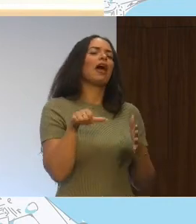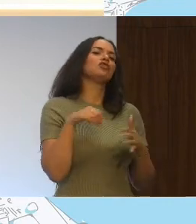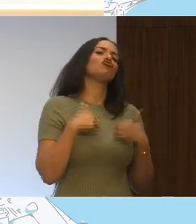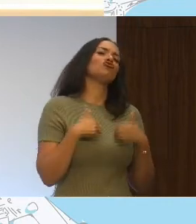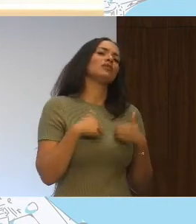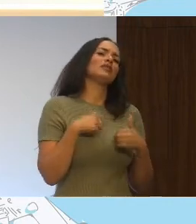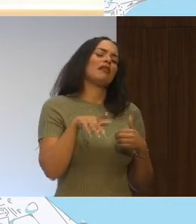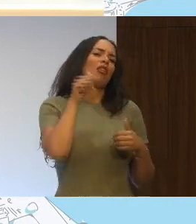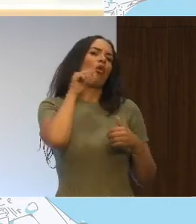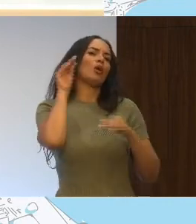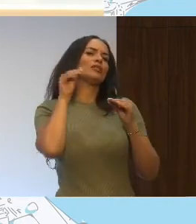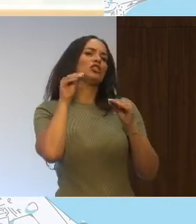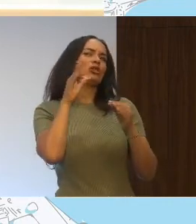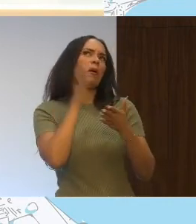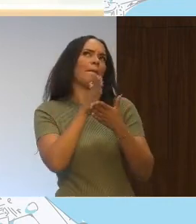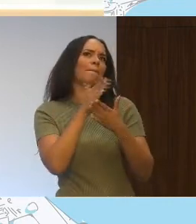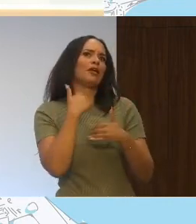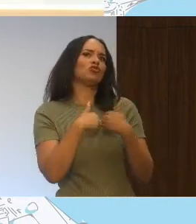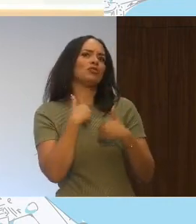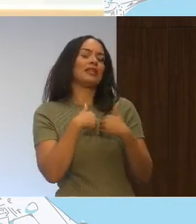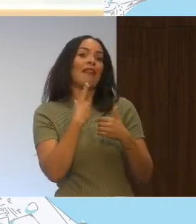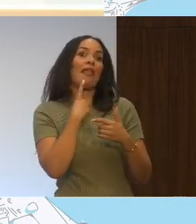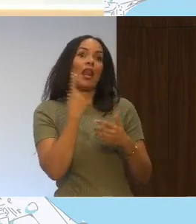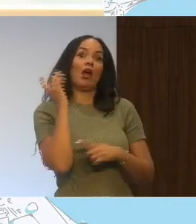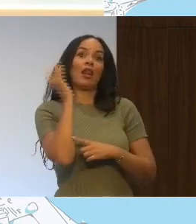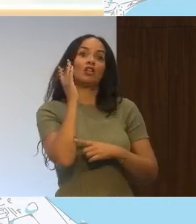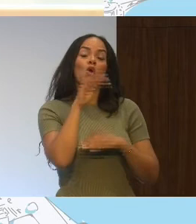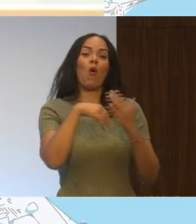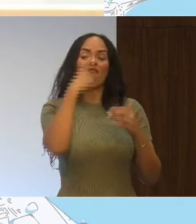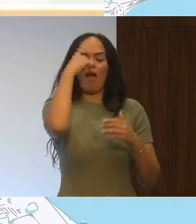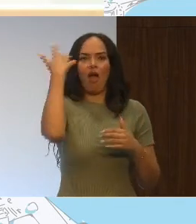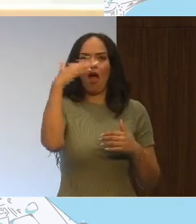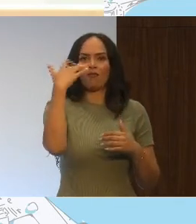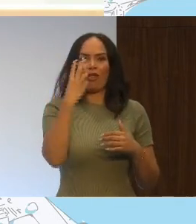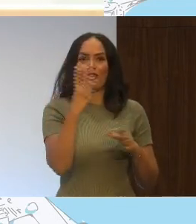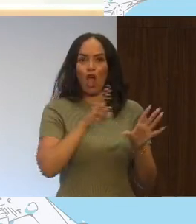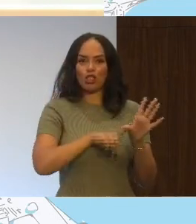And he gave a lecture about migraine when I was in third year of medicine. I'll never forget it.